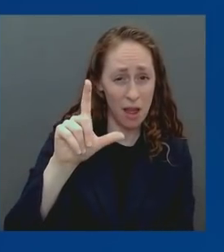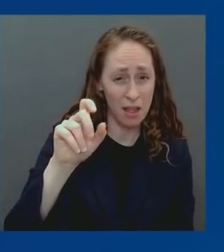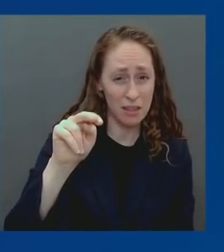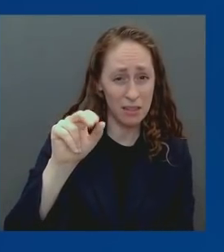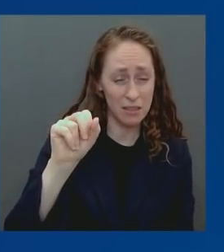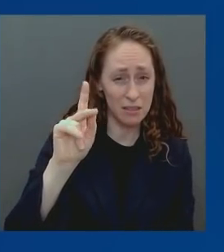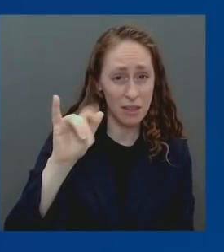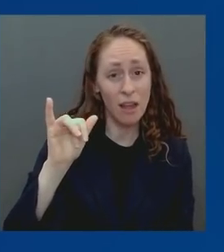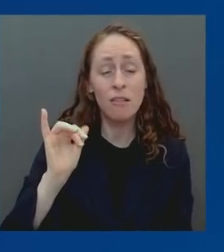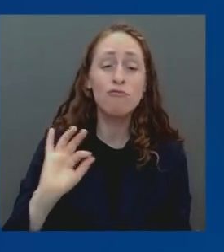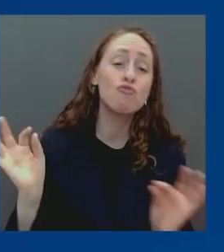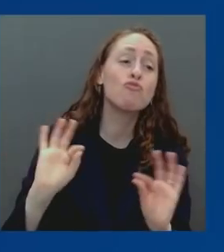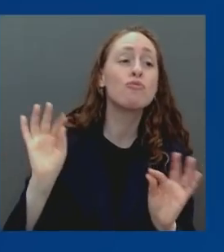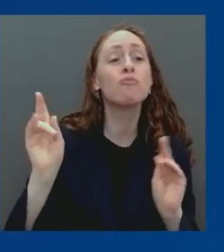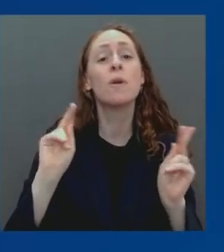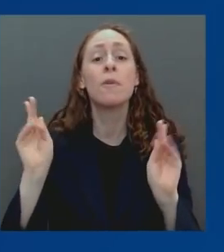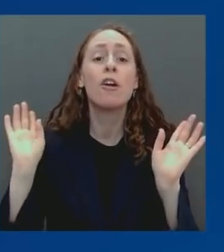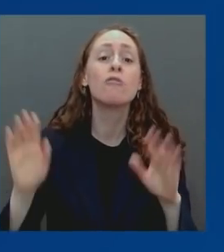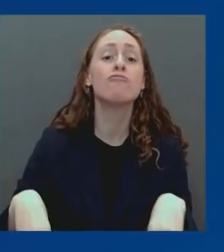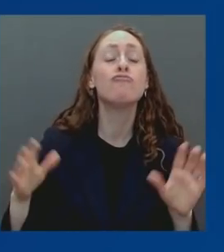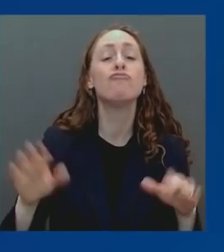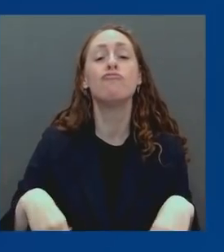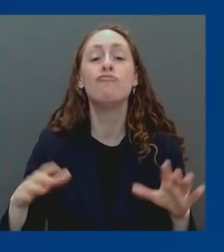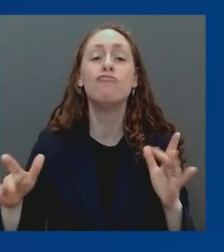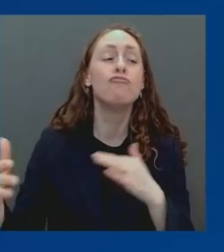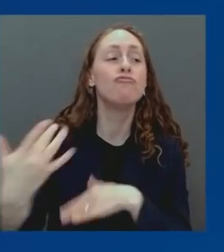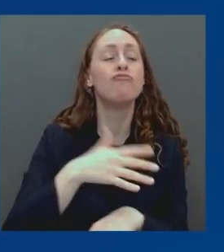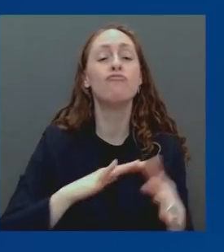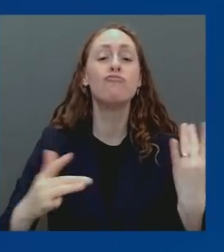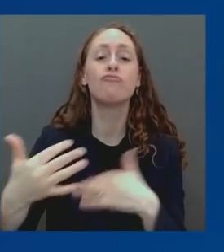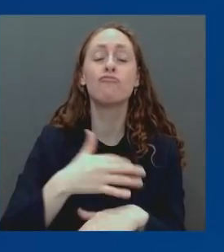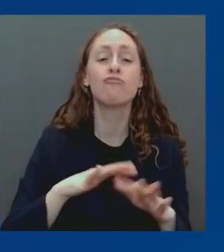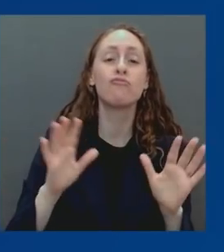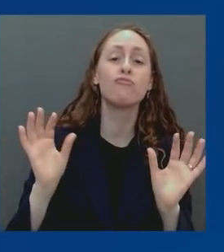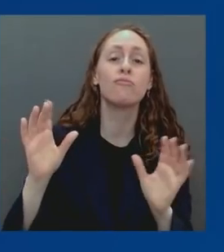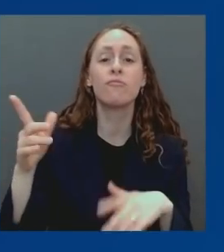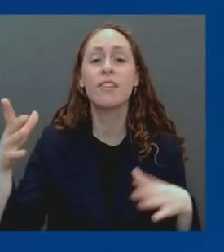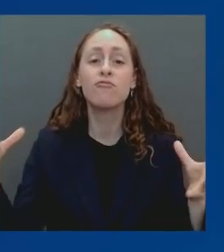or to go out to bars and restaurants? Or what is the overall guidance right now, in terms of --